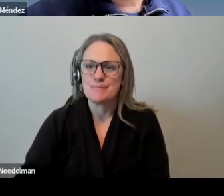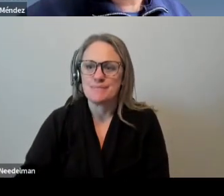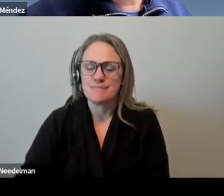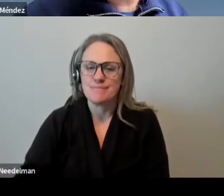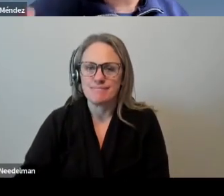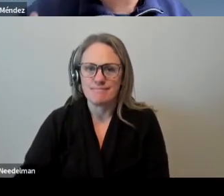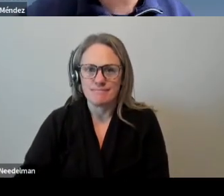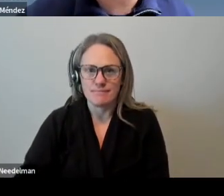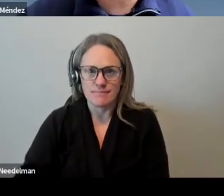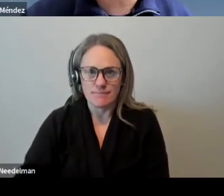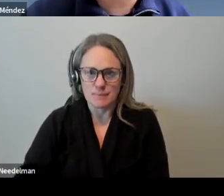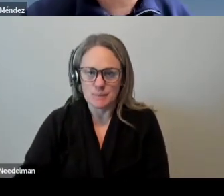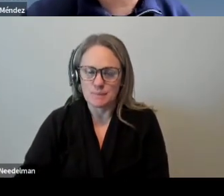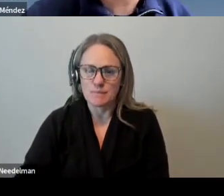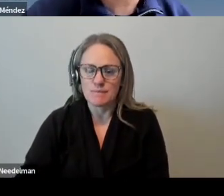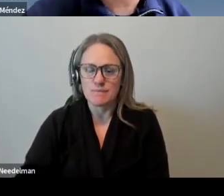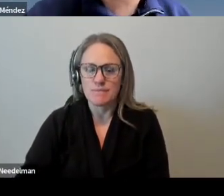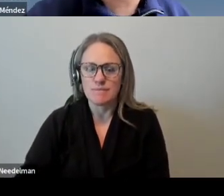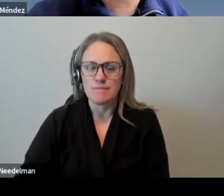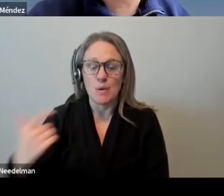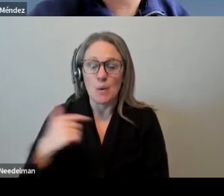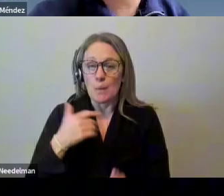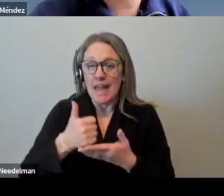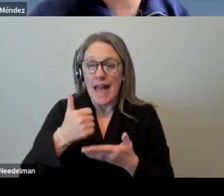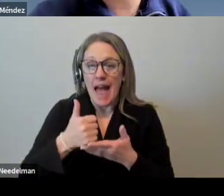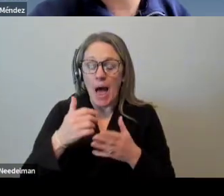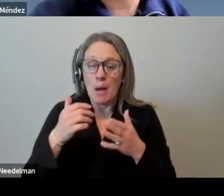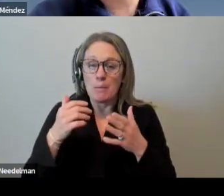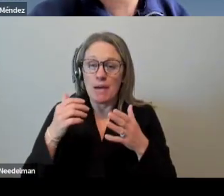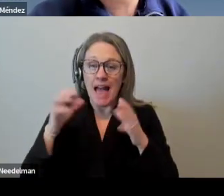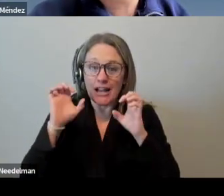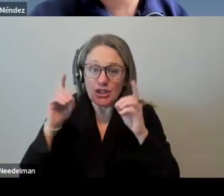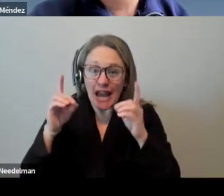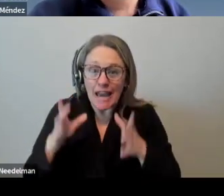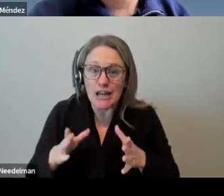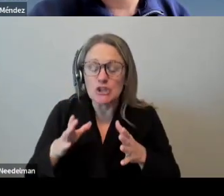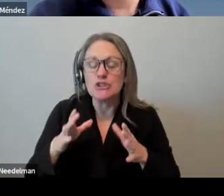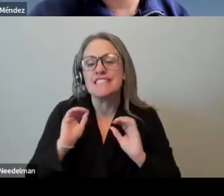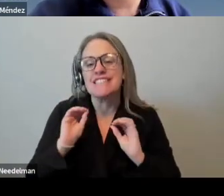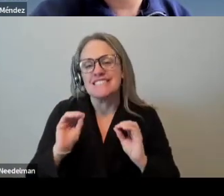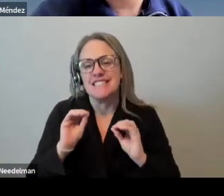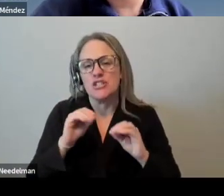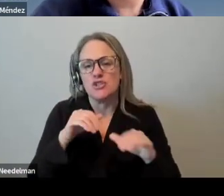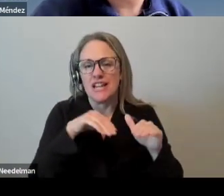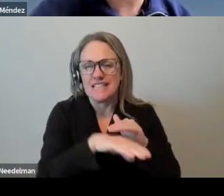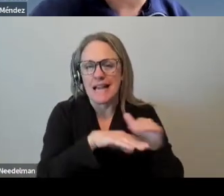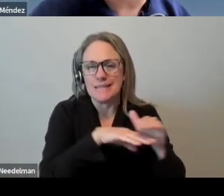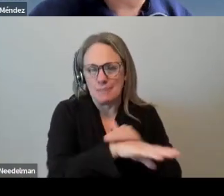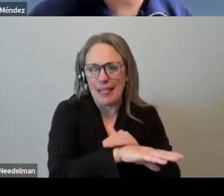We're teach access and we help educators teach accessibility and disability inclusions by supporting educators